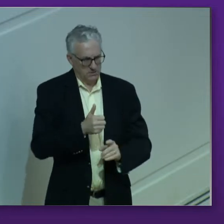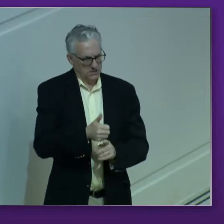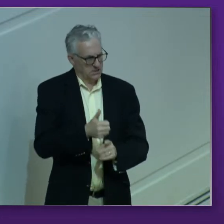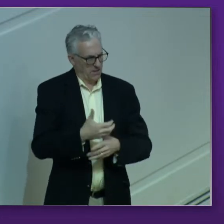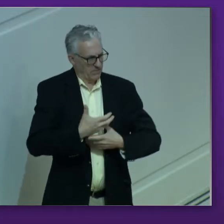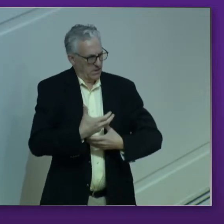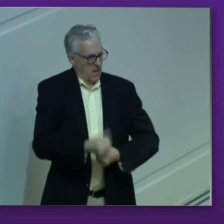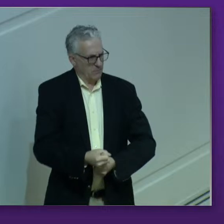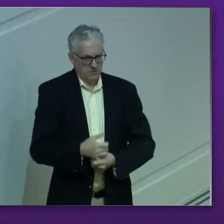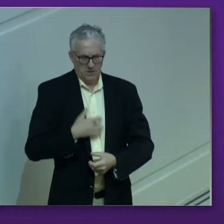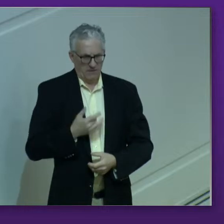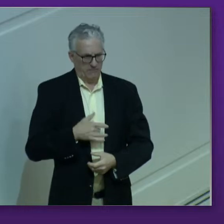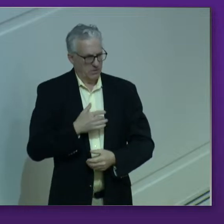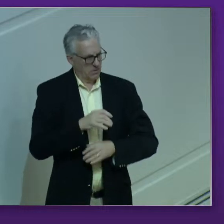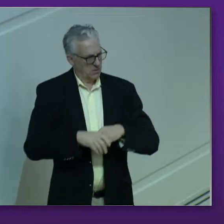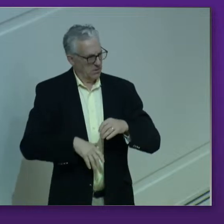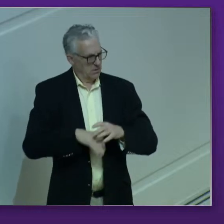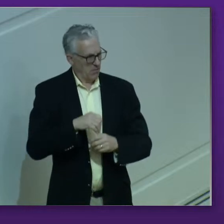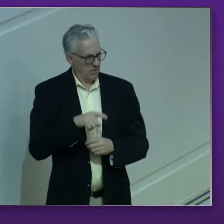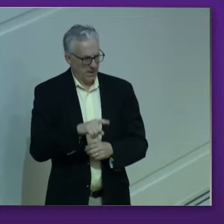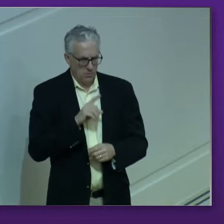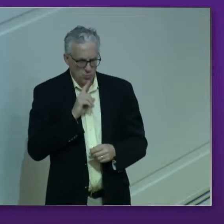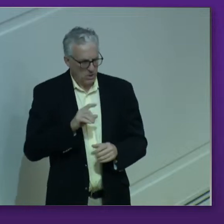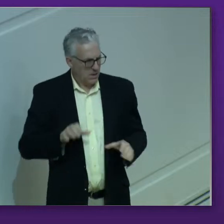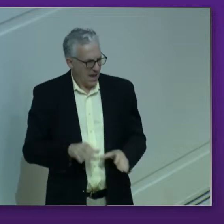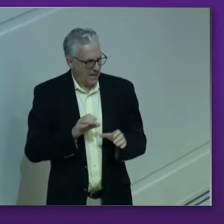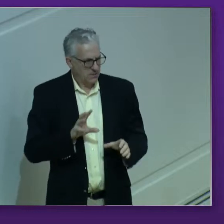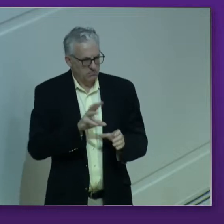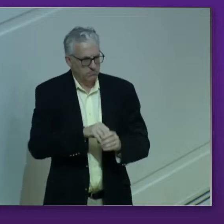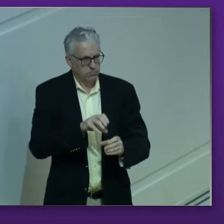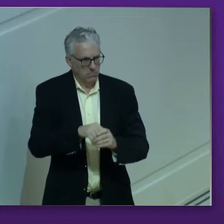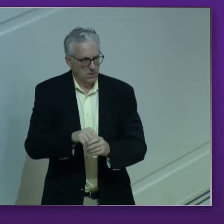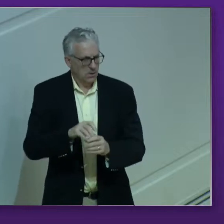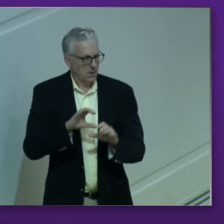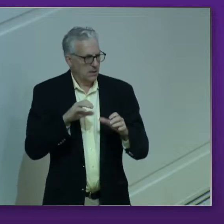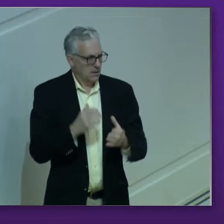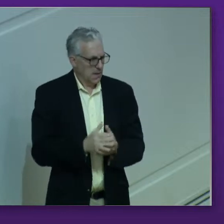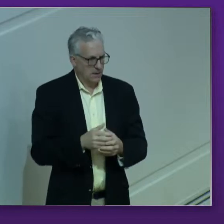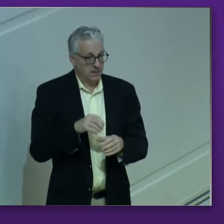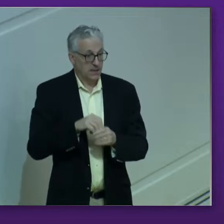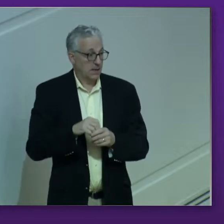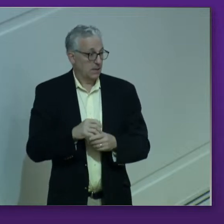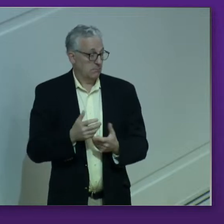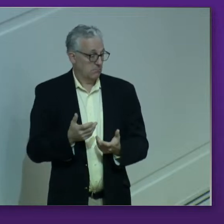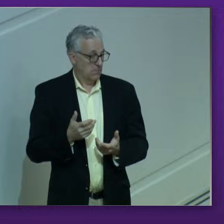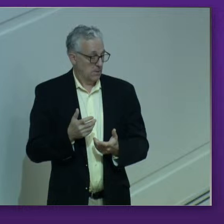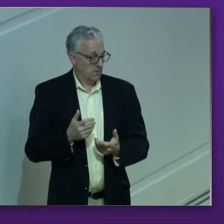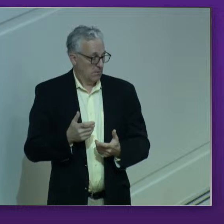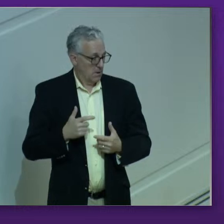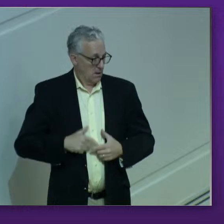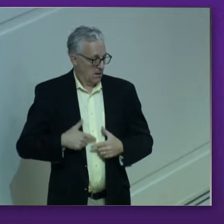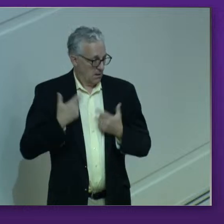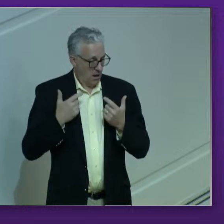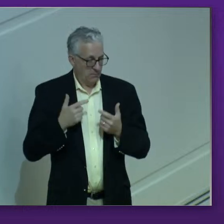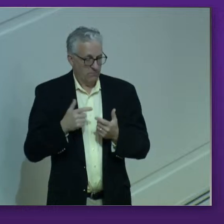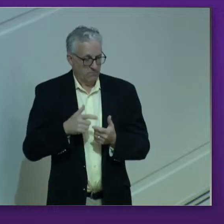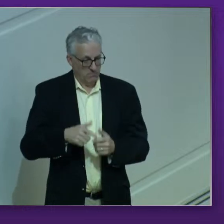HER CLASSROOM. THAT FOCUSES ON SOCIAL JUSTICE